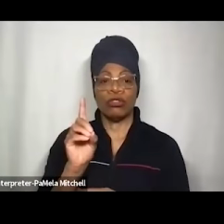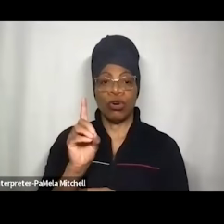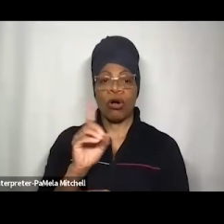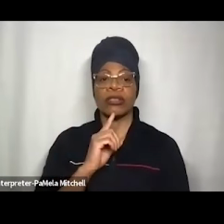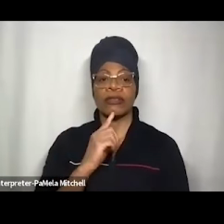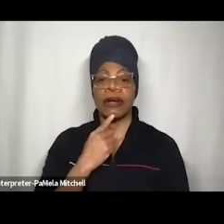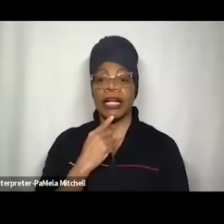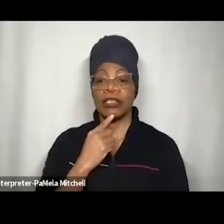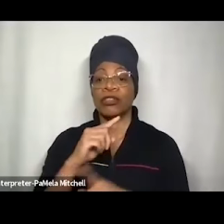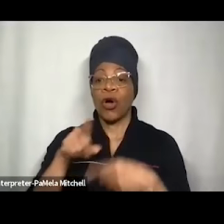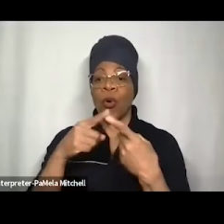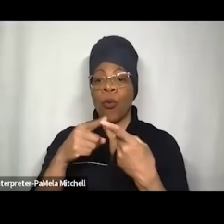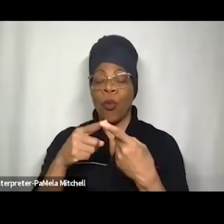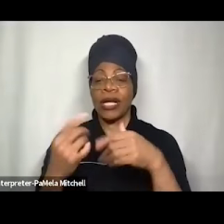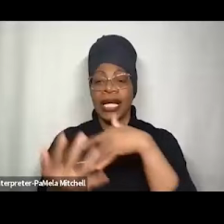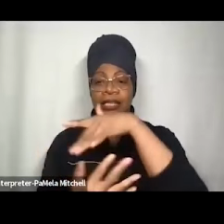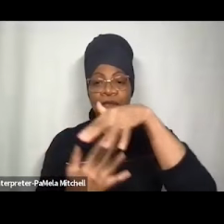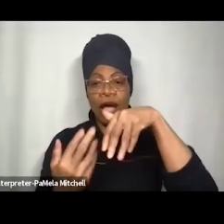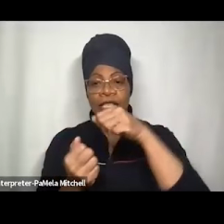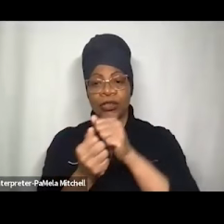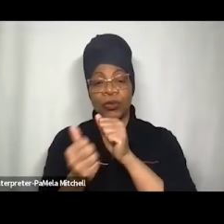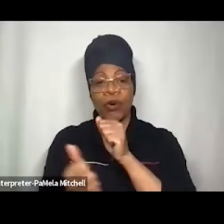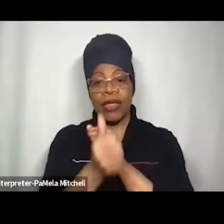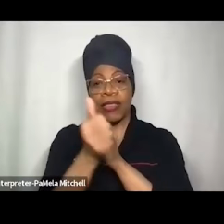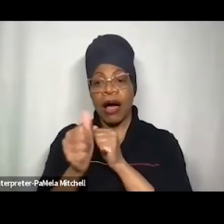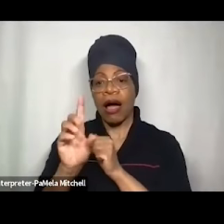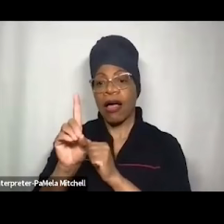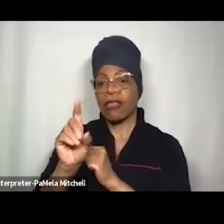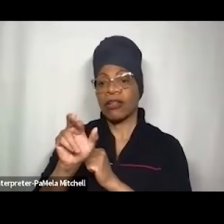when people are resuming, perhaps, their opioid use,